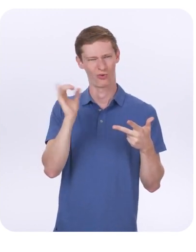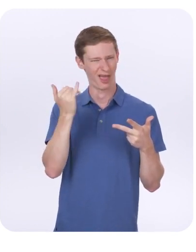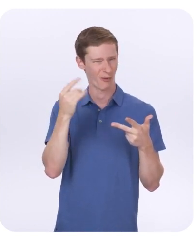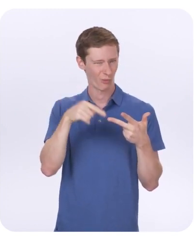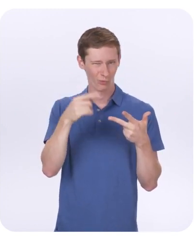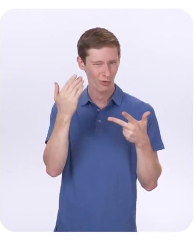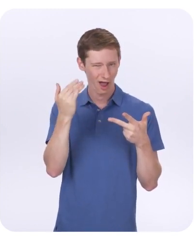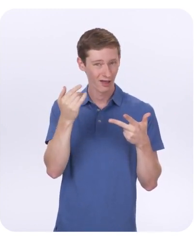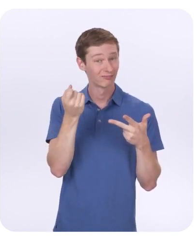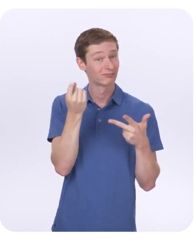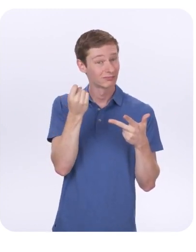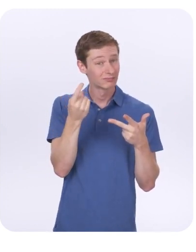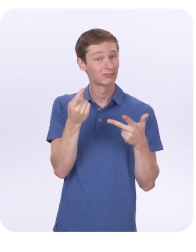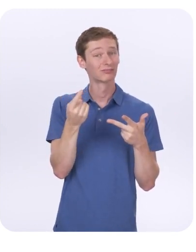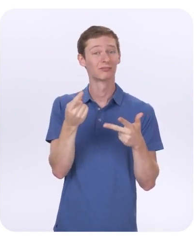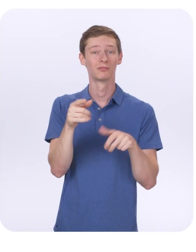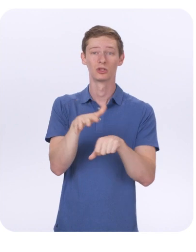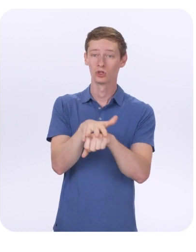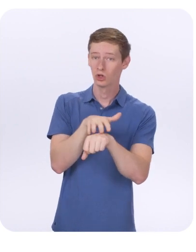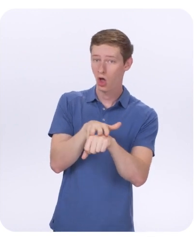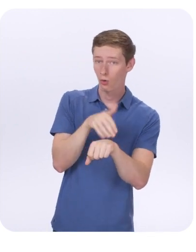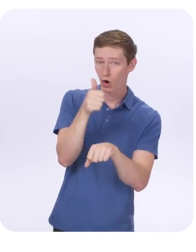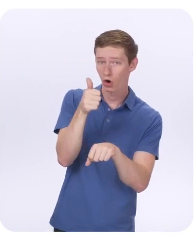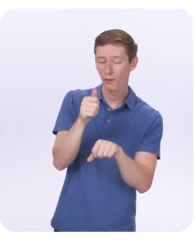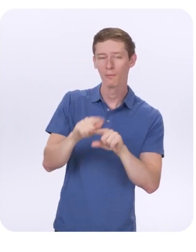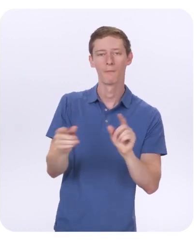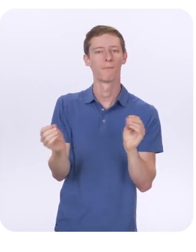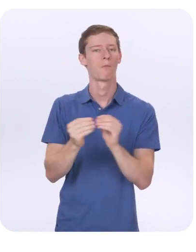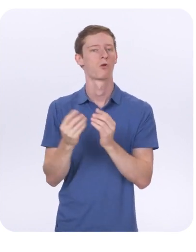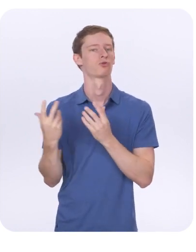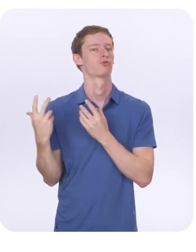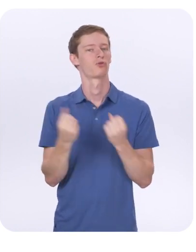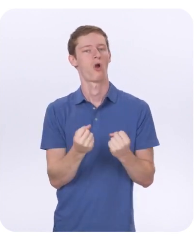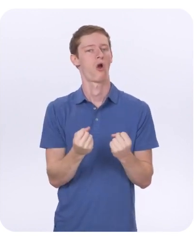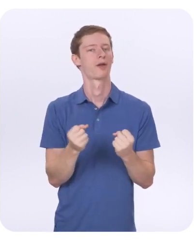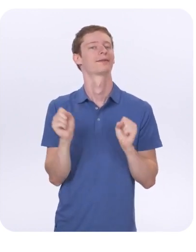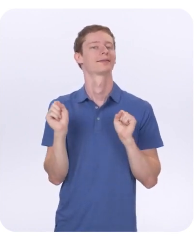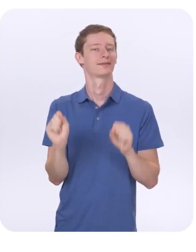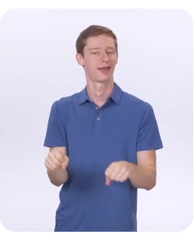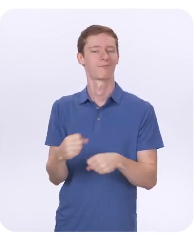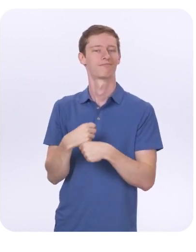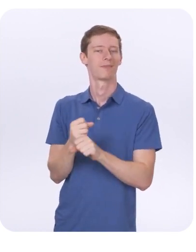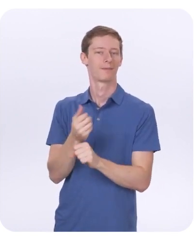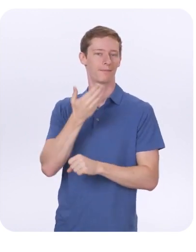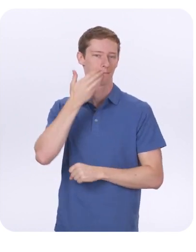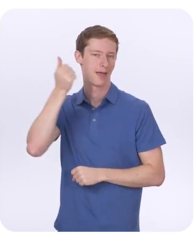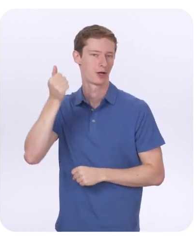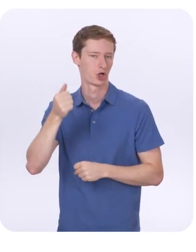It can still generate answers faster than you can read them when running on the right type of hardware.